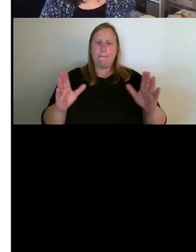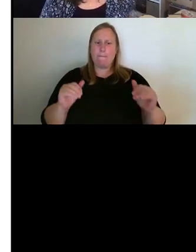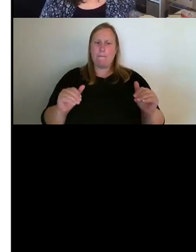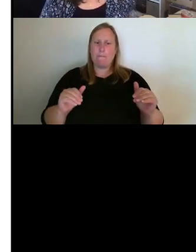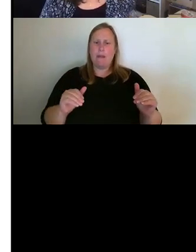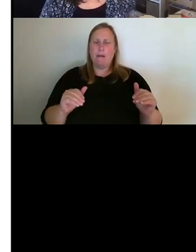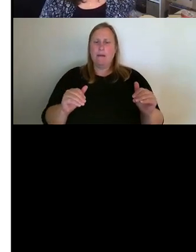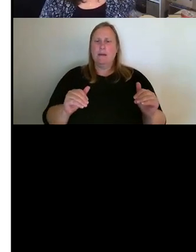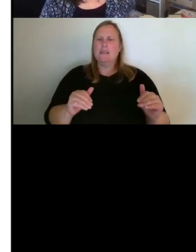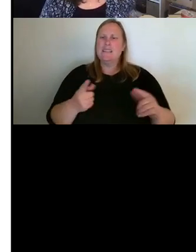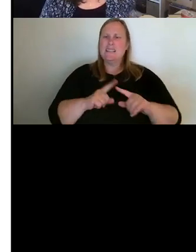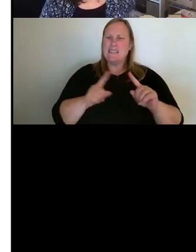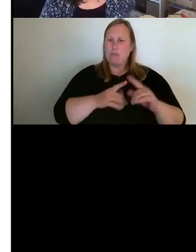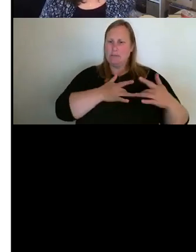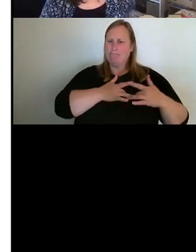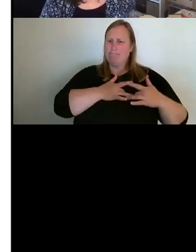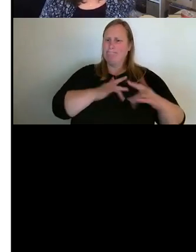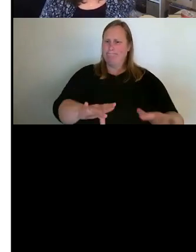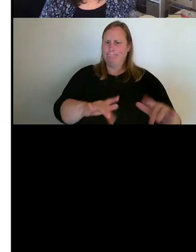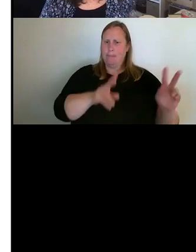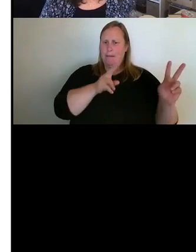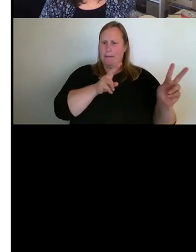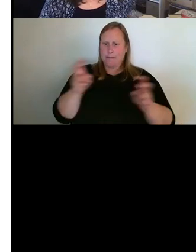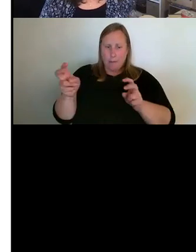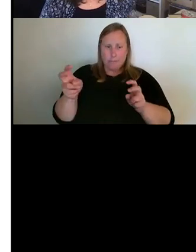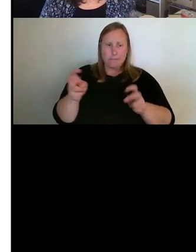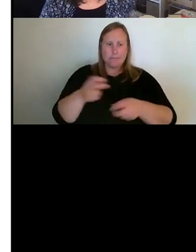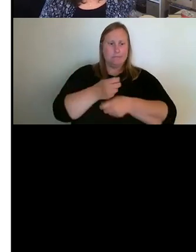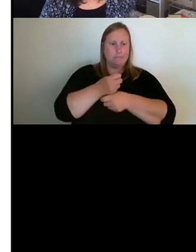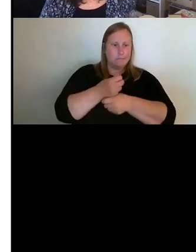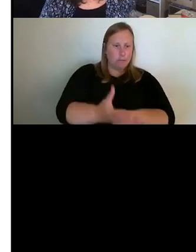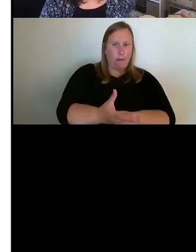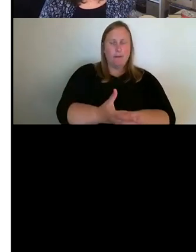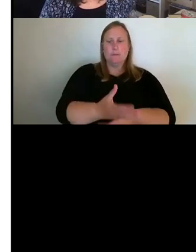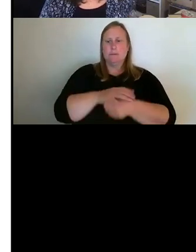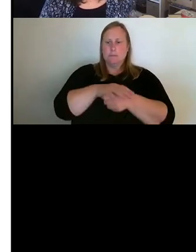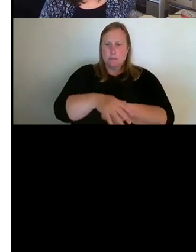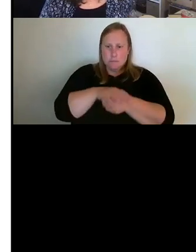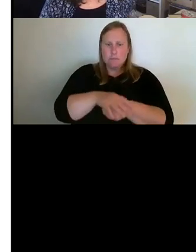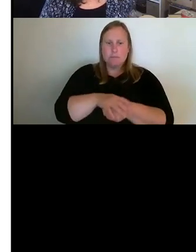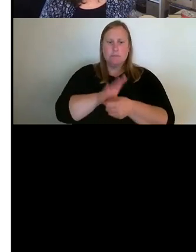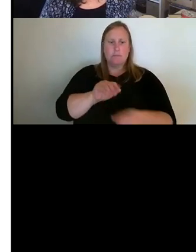that can cause stress, upset, or even something